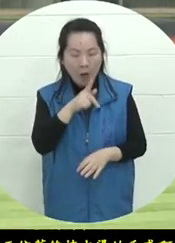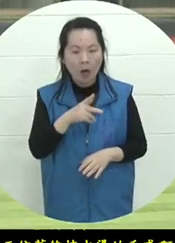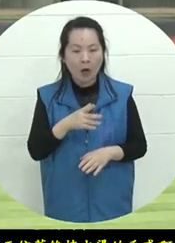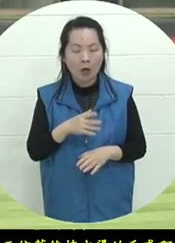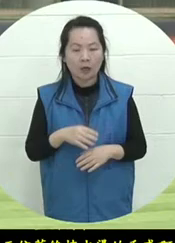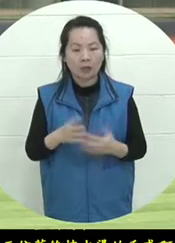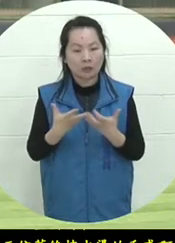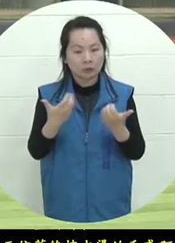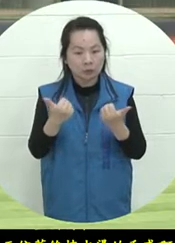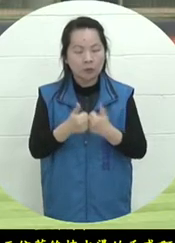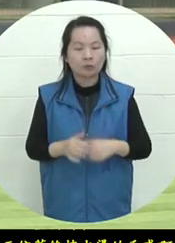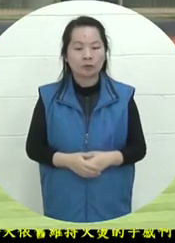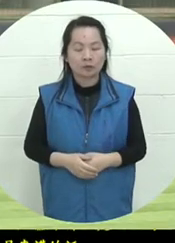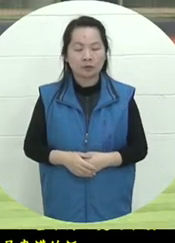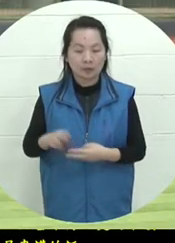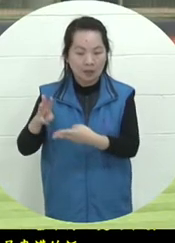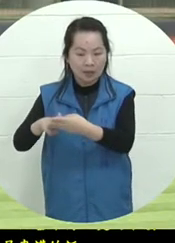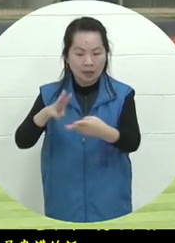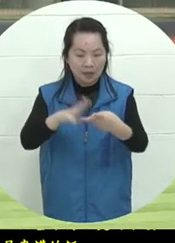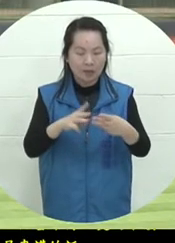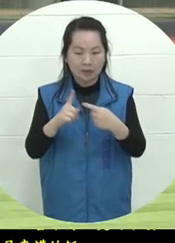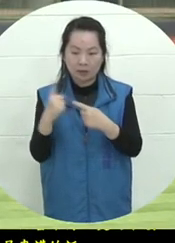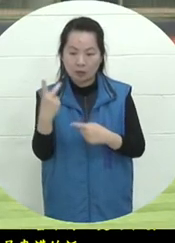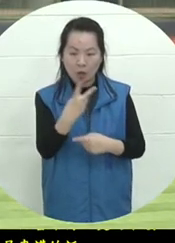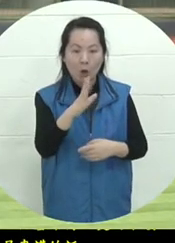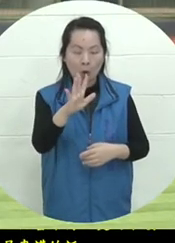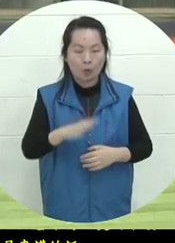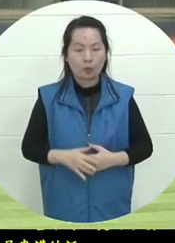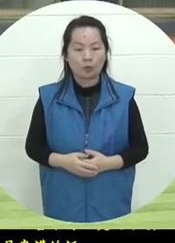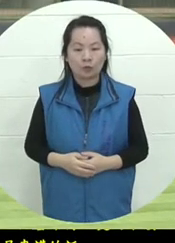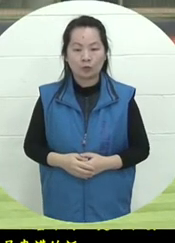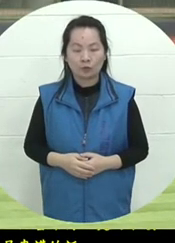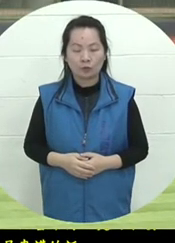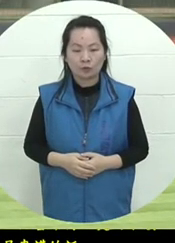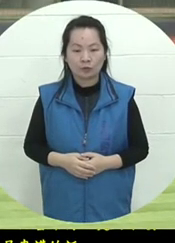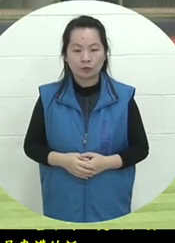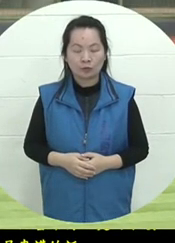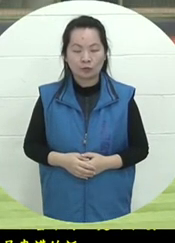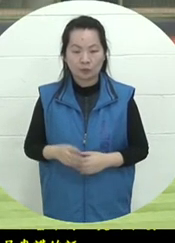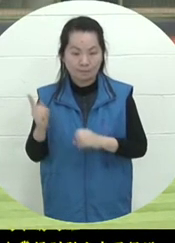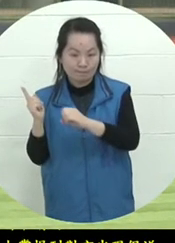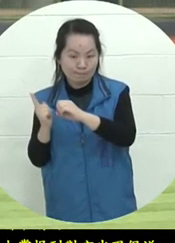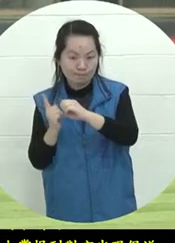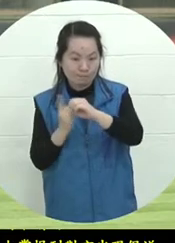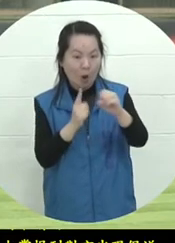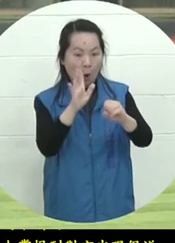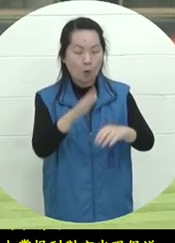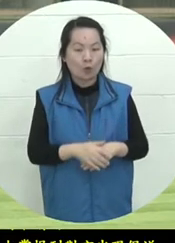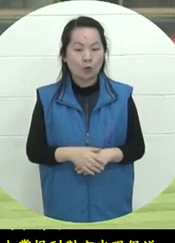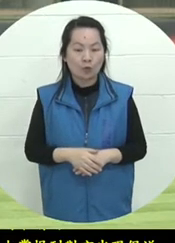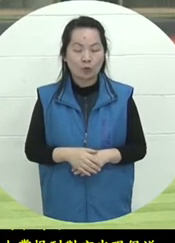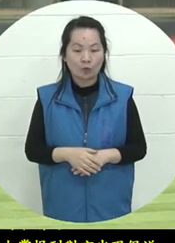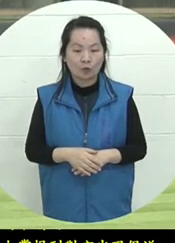It had to cover more runners and actually put the ball into the field , and even the fact happened. A difficult hit